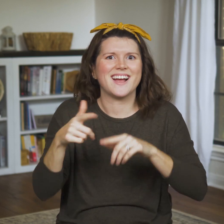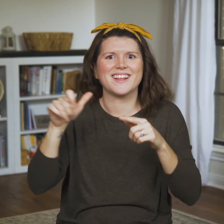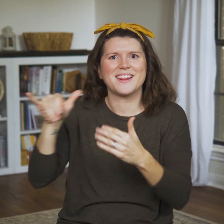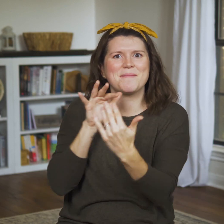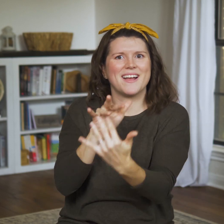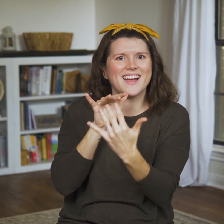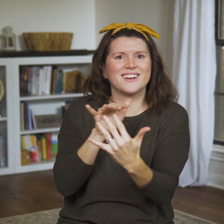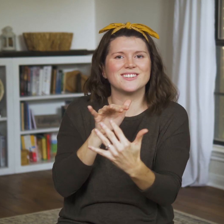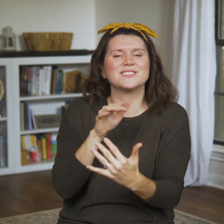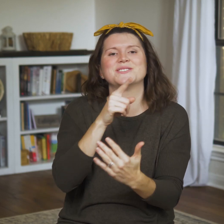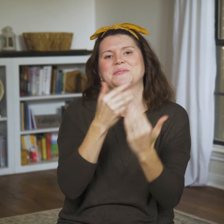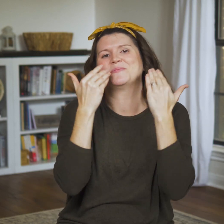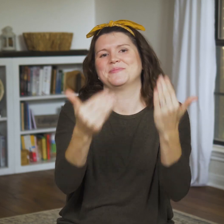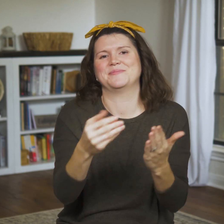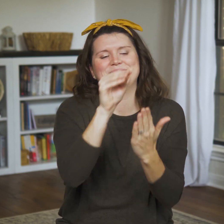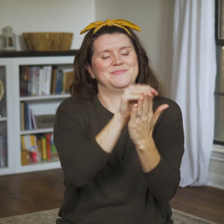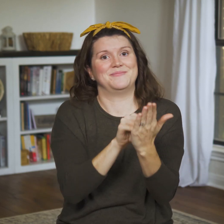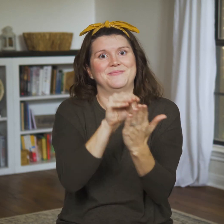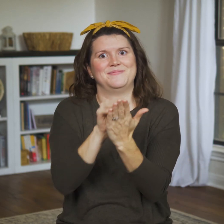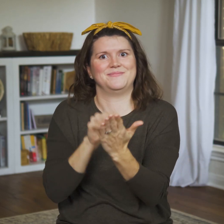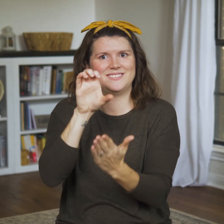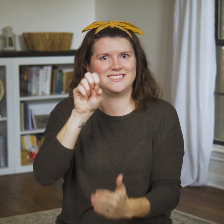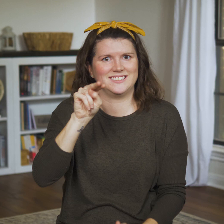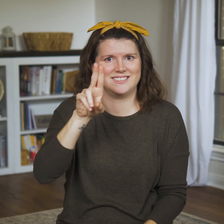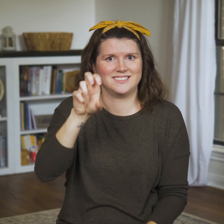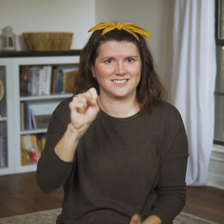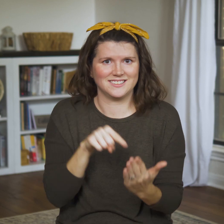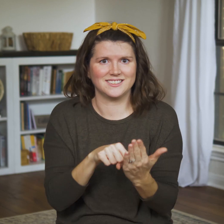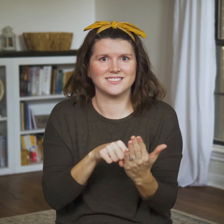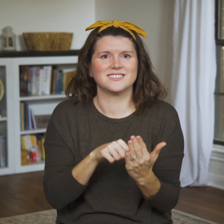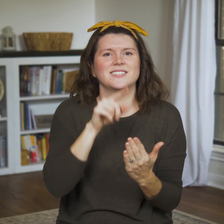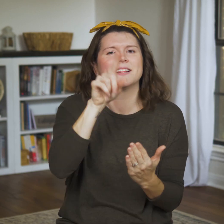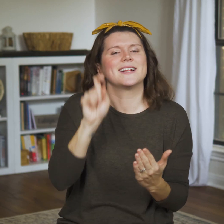and will eventually be allowed to marry Israelites